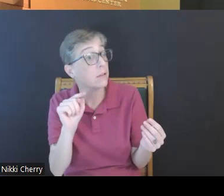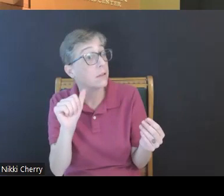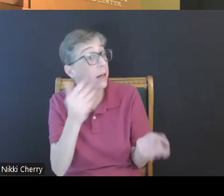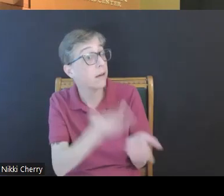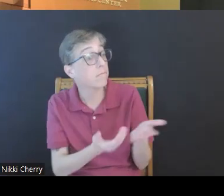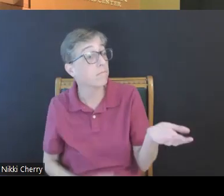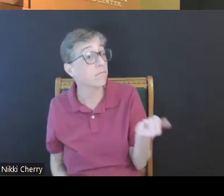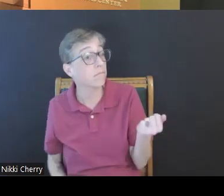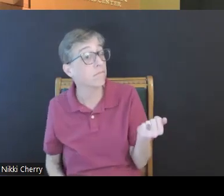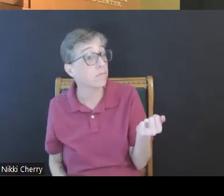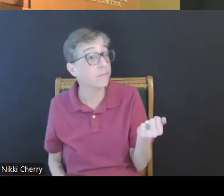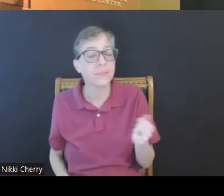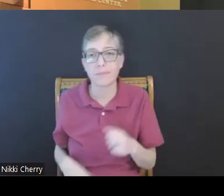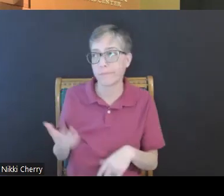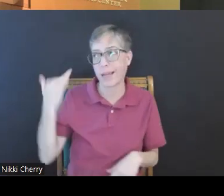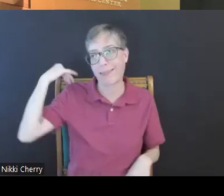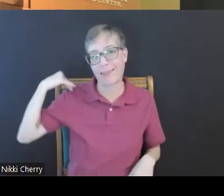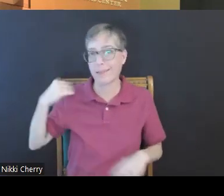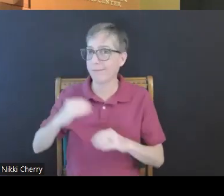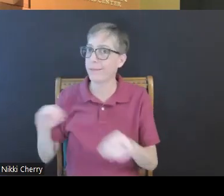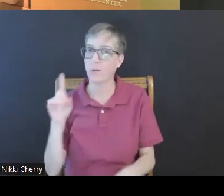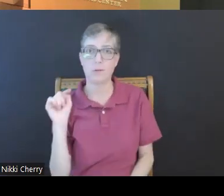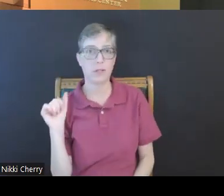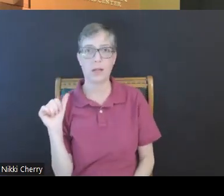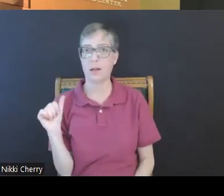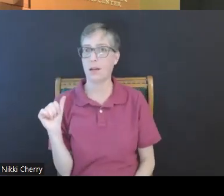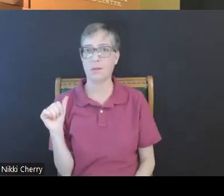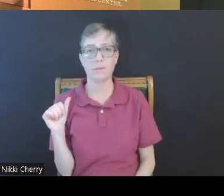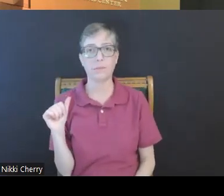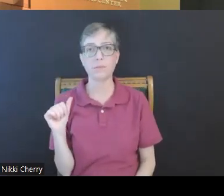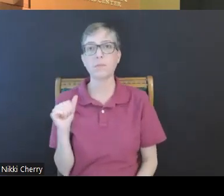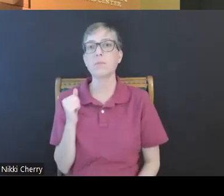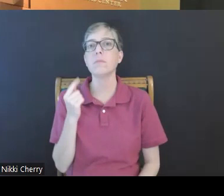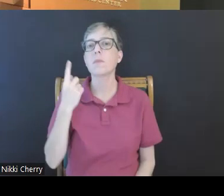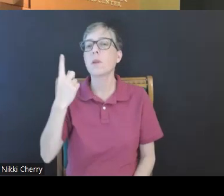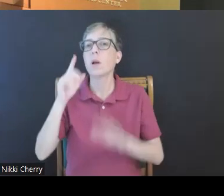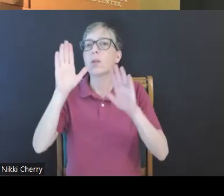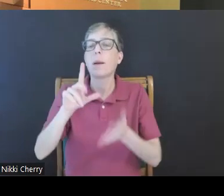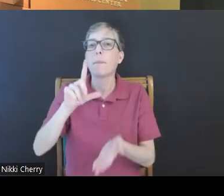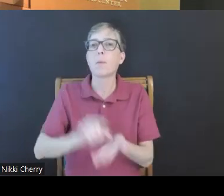you know back then there wasn't data there was a great paper that uh John bulby wrote in 1954 to